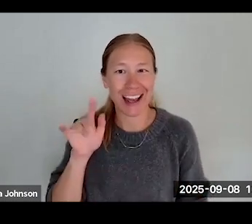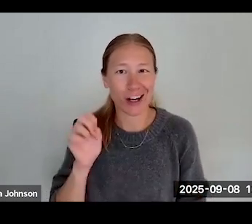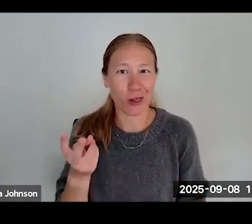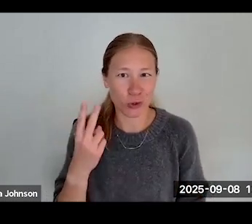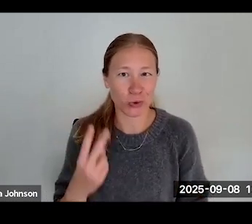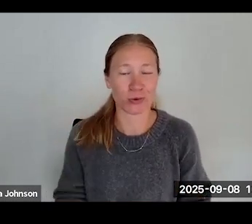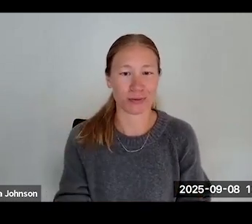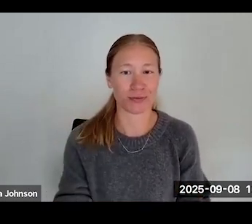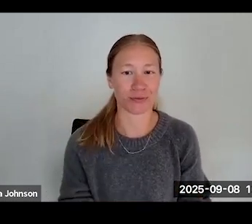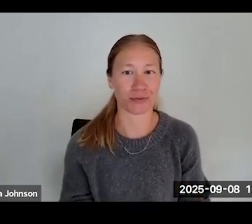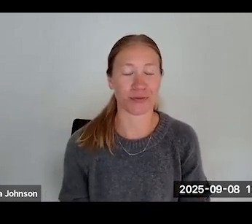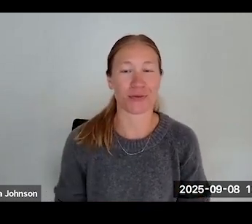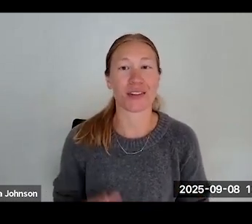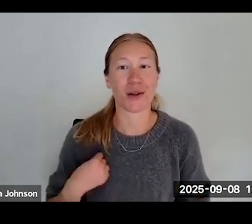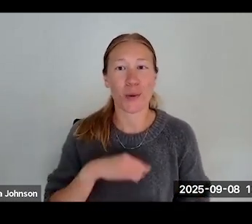So we'll just talk about these briefly.